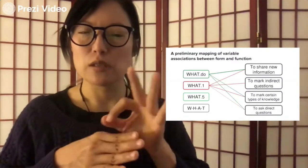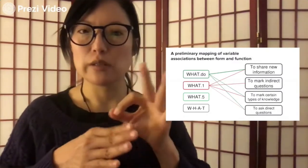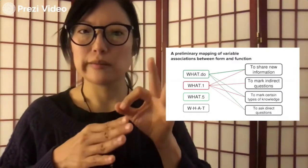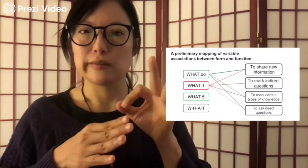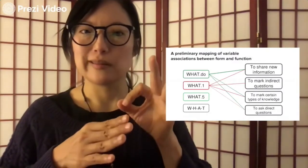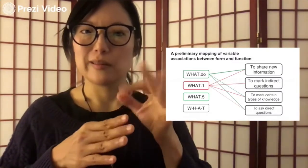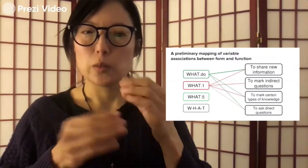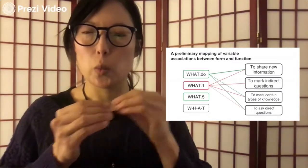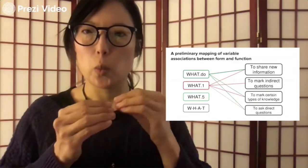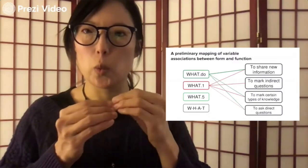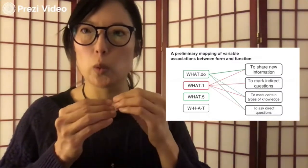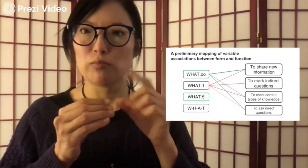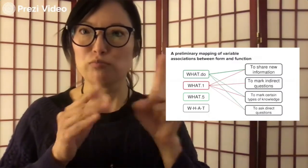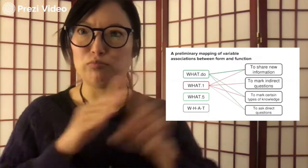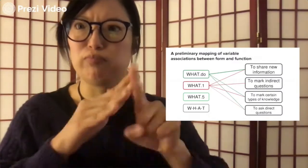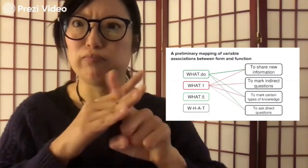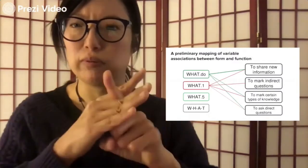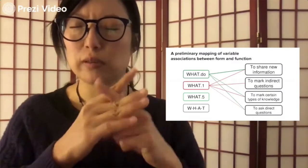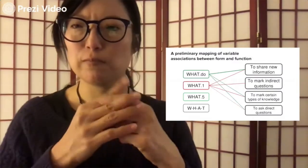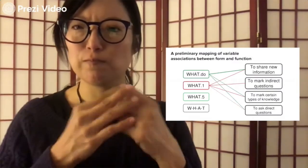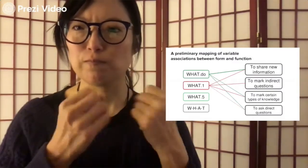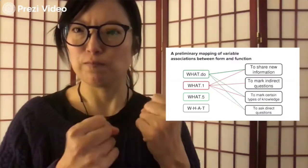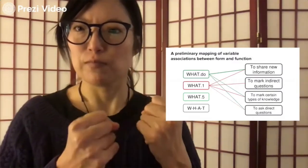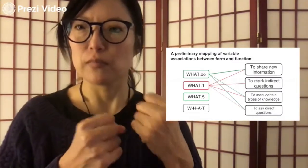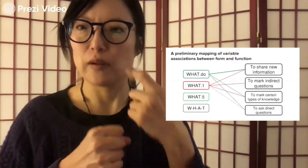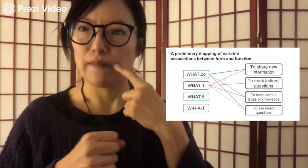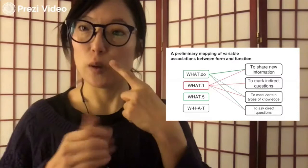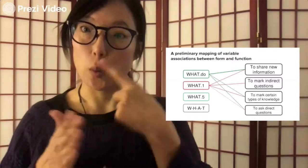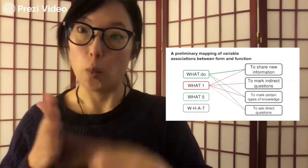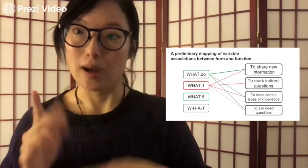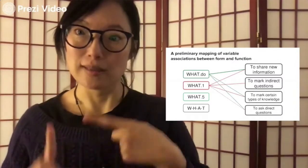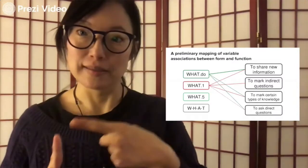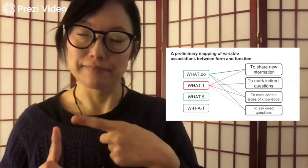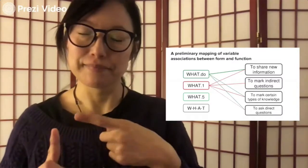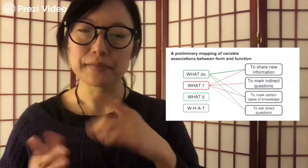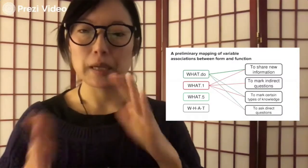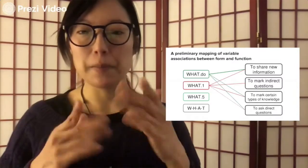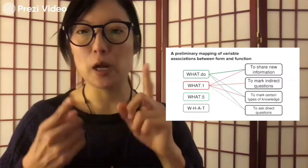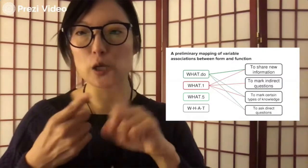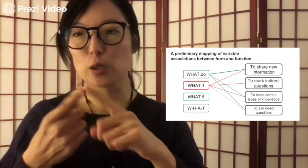and do not know about the strength of the association